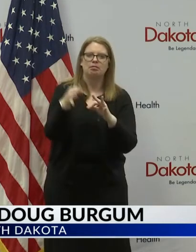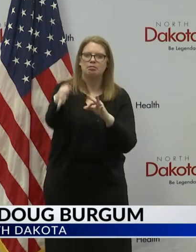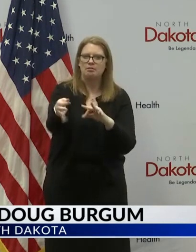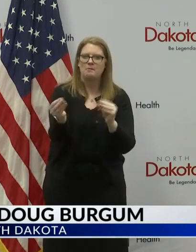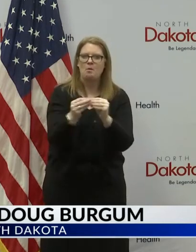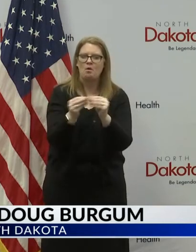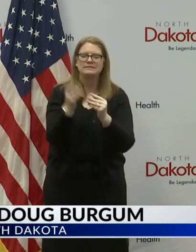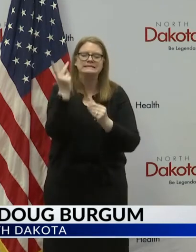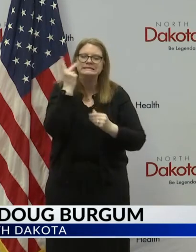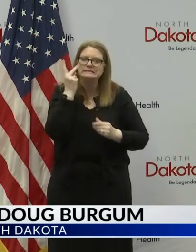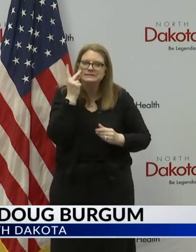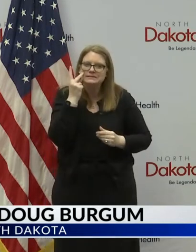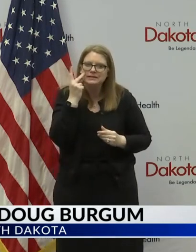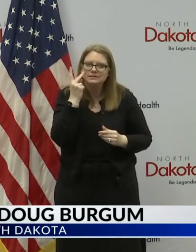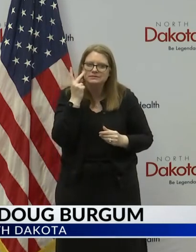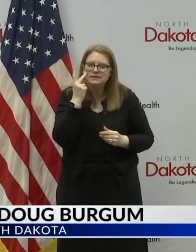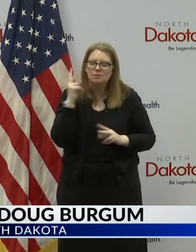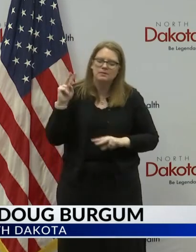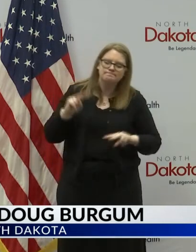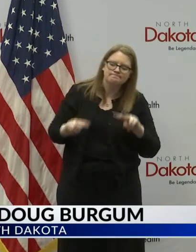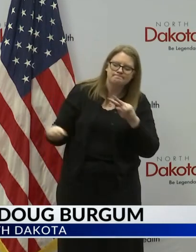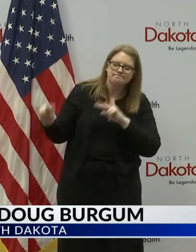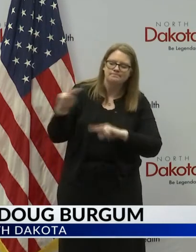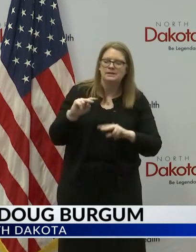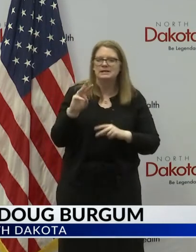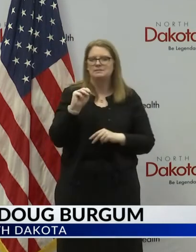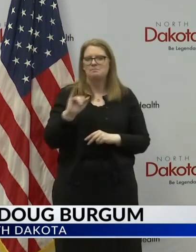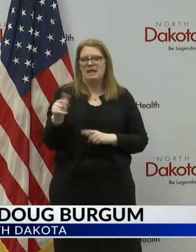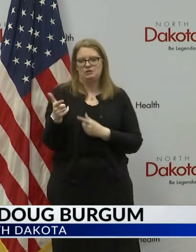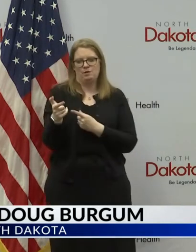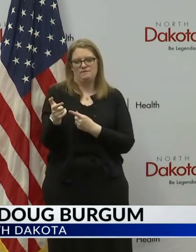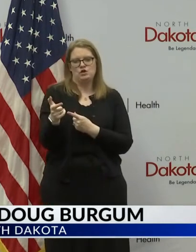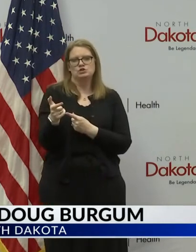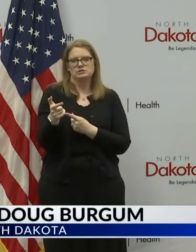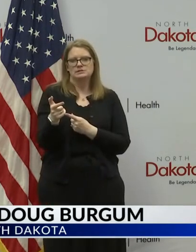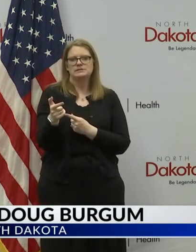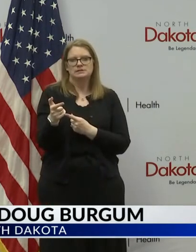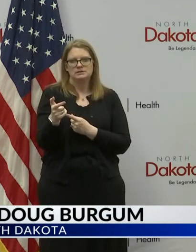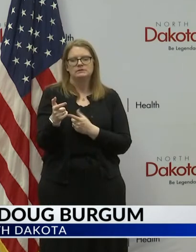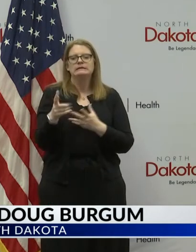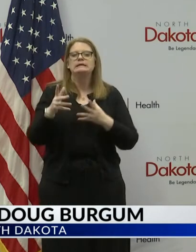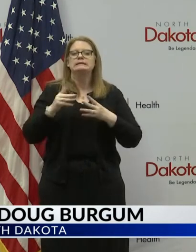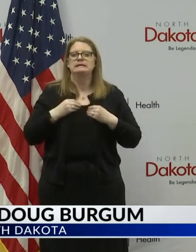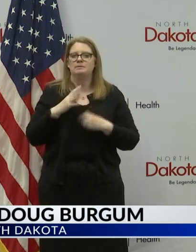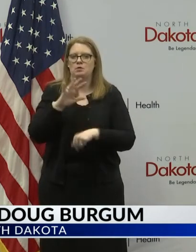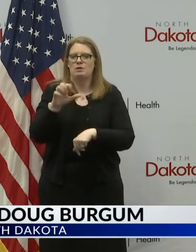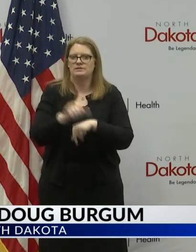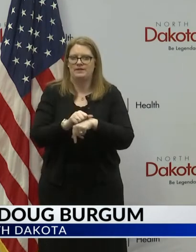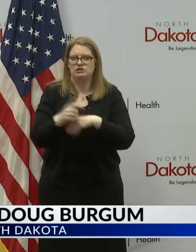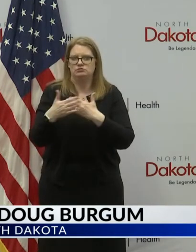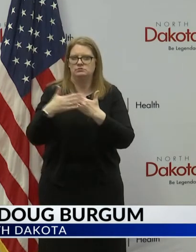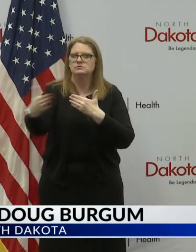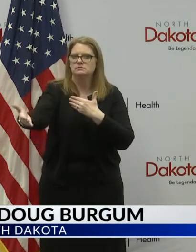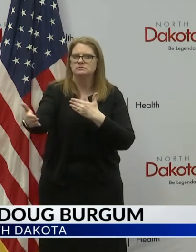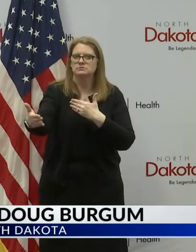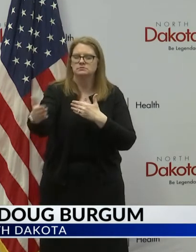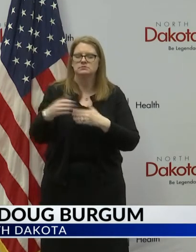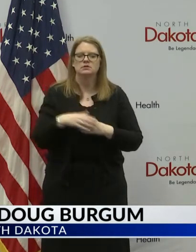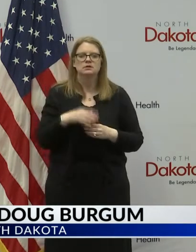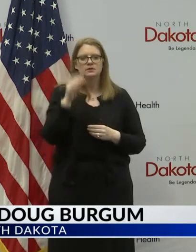PUSH CANCELLATIONS OUT FURTHER, IF DECISIONS ARE NEEDED. BUT AGAIN THE MAY 21st IS WHEN